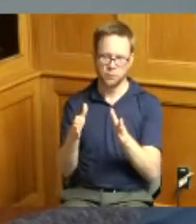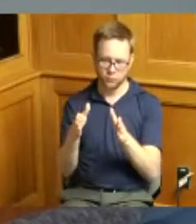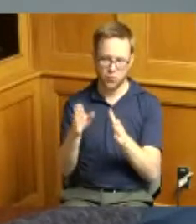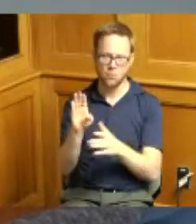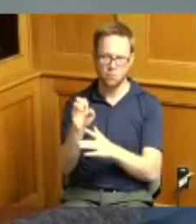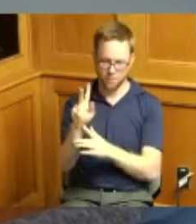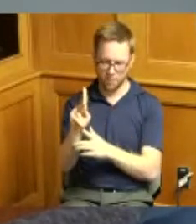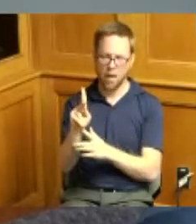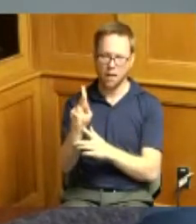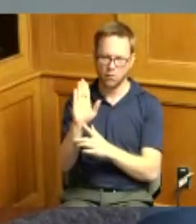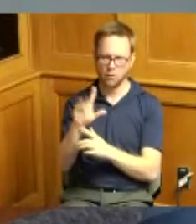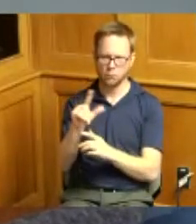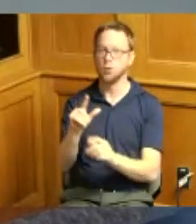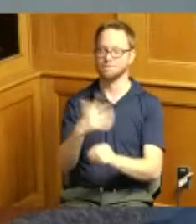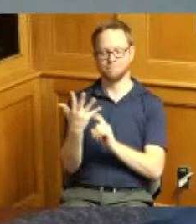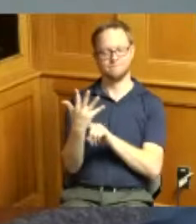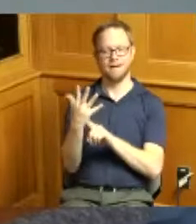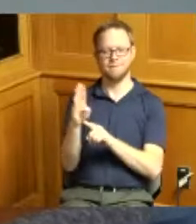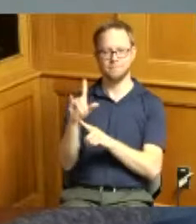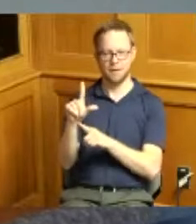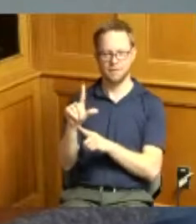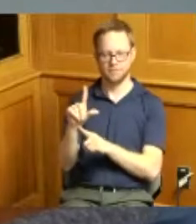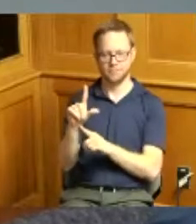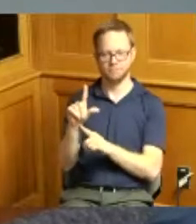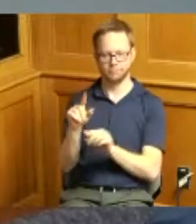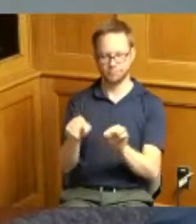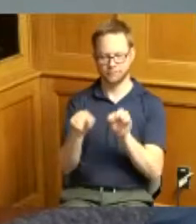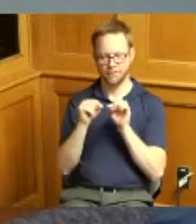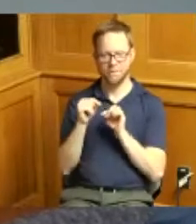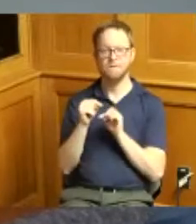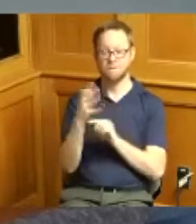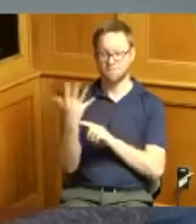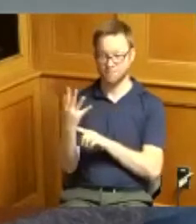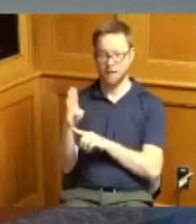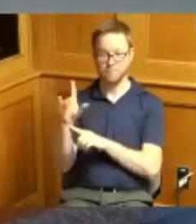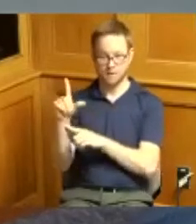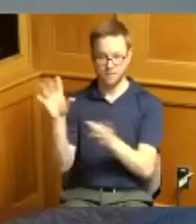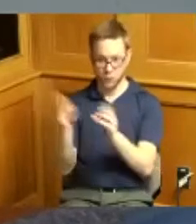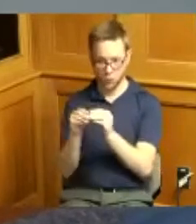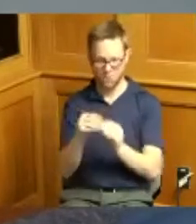it over to actually there's five by leaves four of which relate to Engineer back thank you Jeff